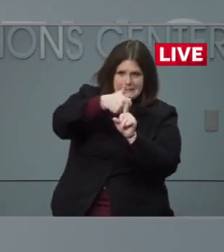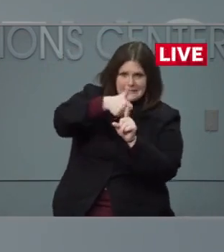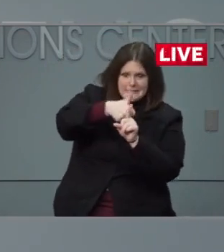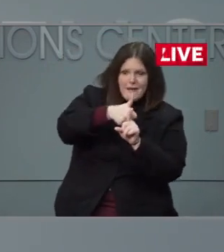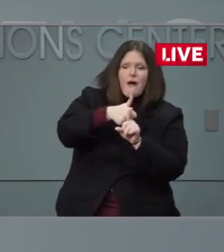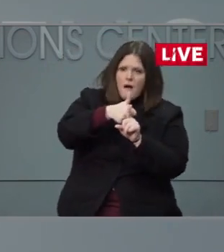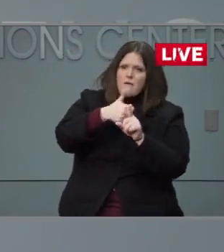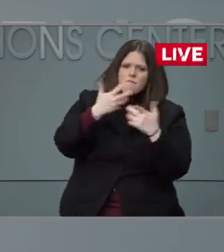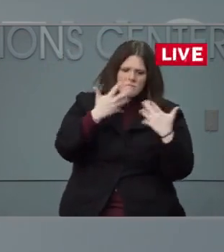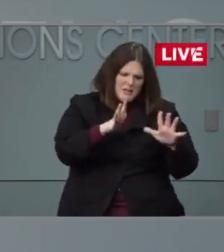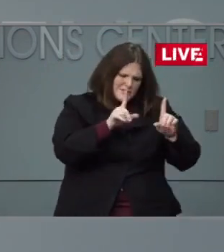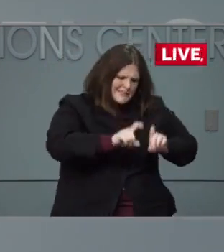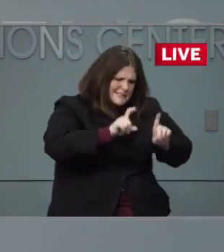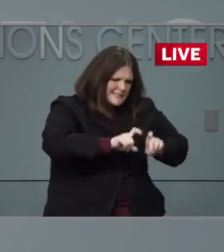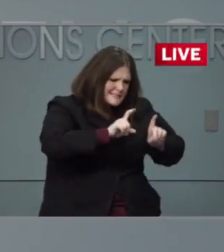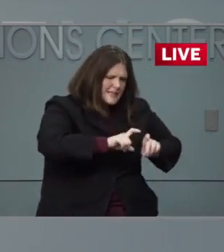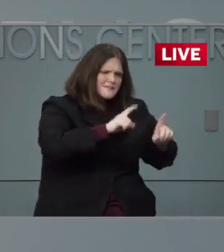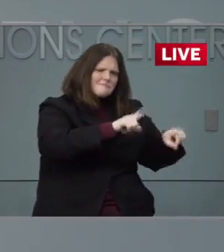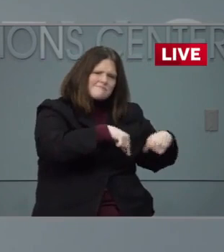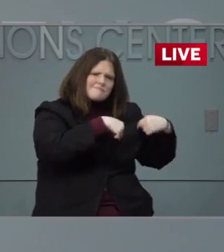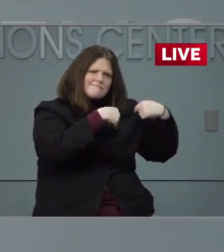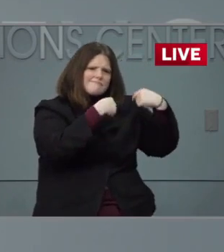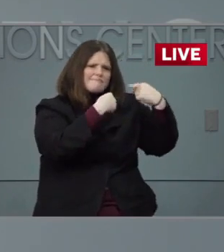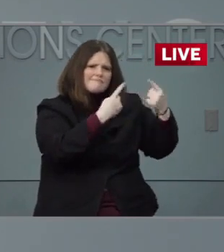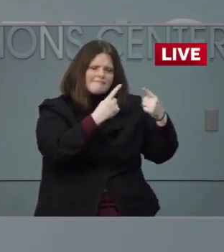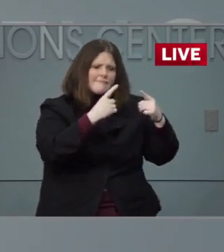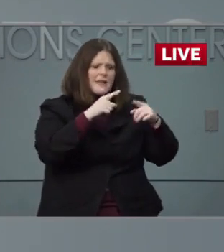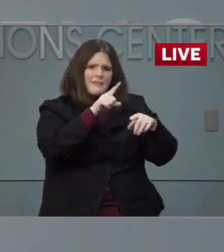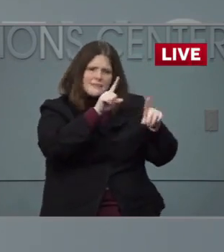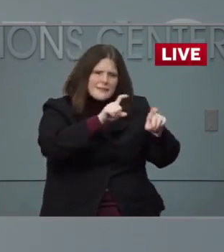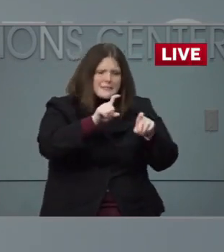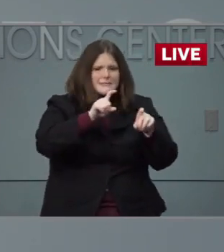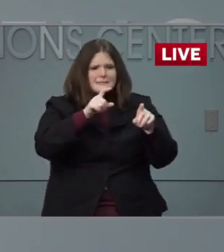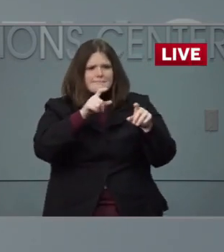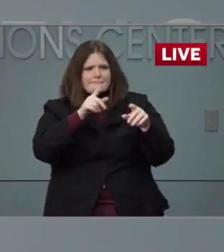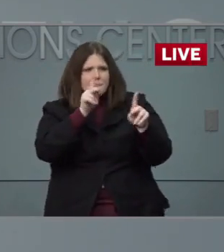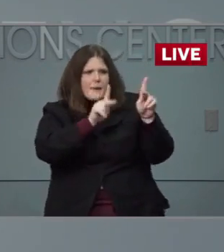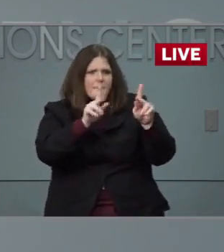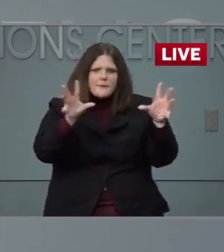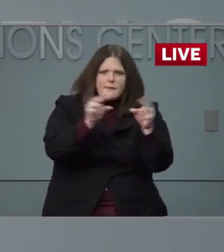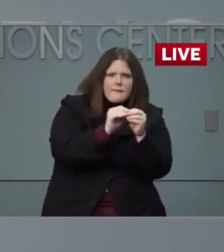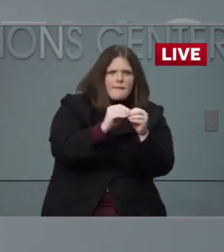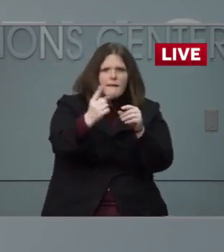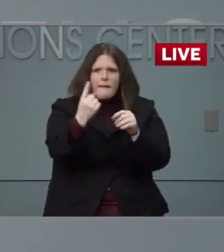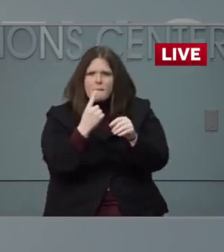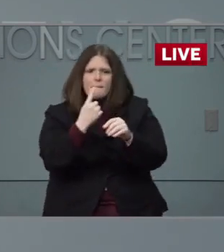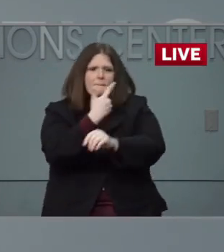WE NEED TO UNDERSTAND, THESE VACCINES ARE BUILT UPON YEARS OF WORK TO DEVELOP VACCINES FOR SIMILAR VIRUSES.